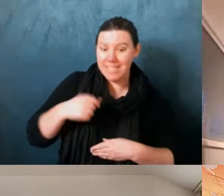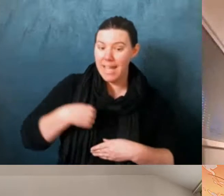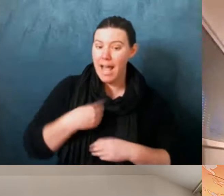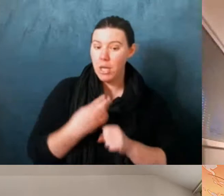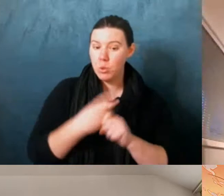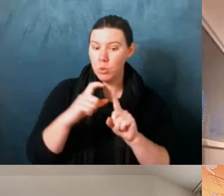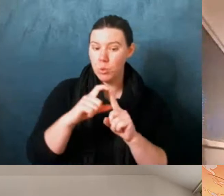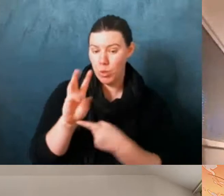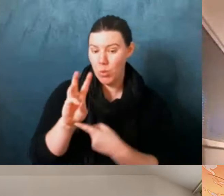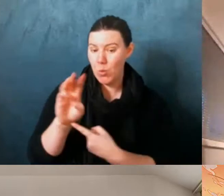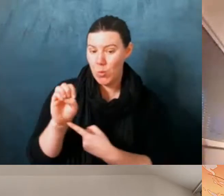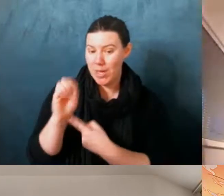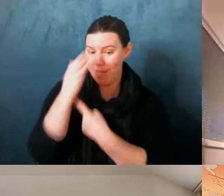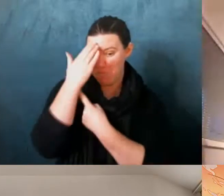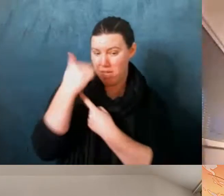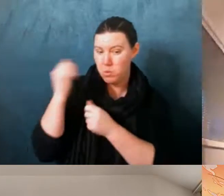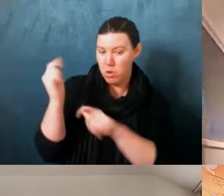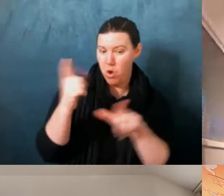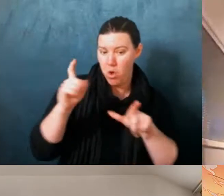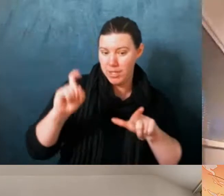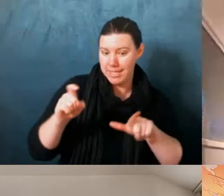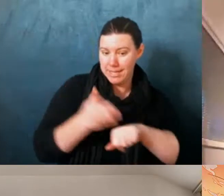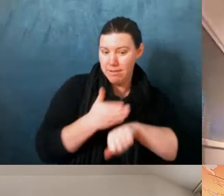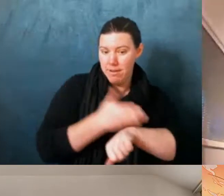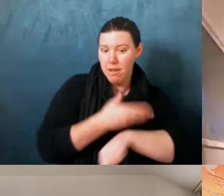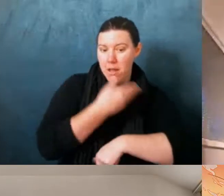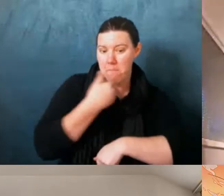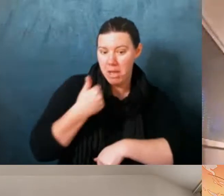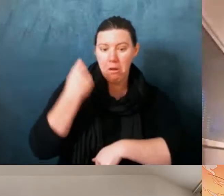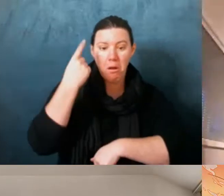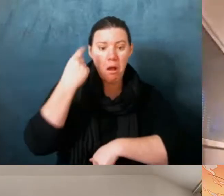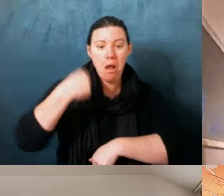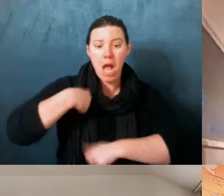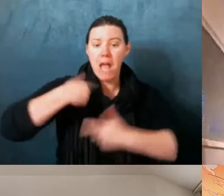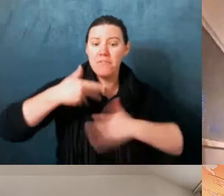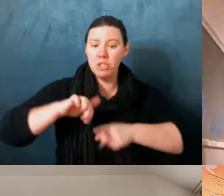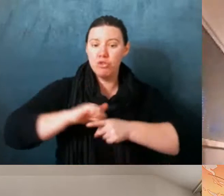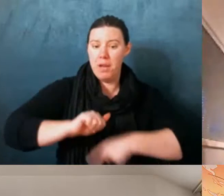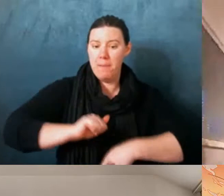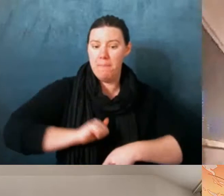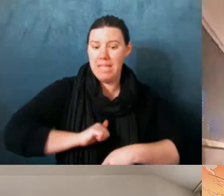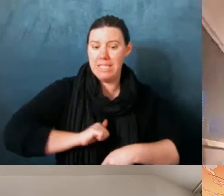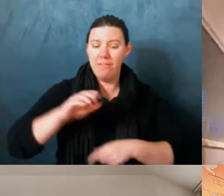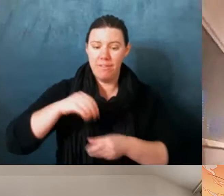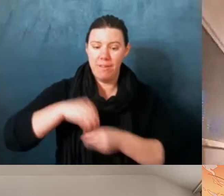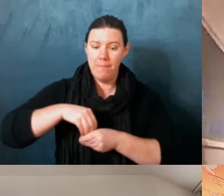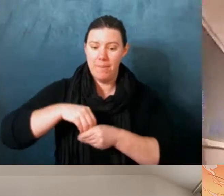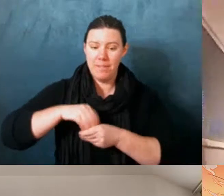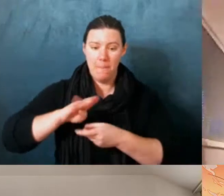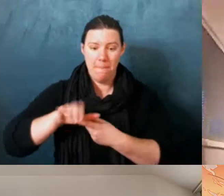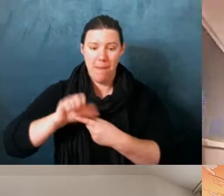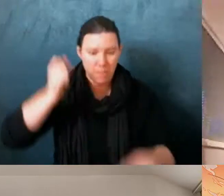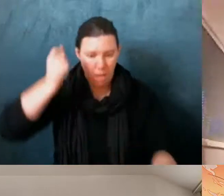I teach in a diversity course myself, but this is important, and very, very, very important